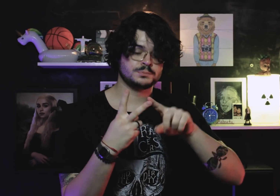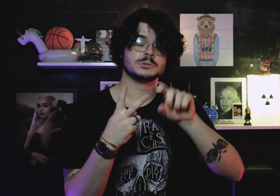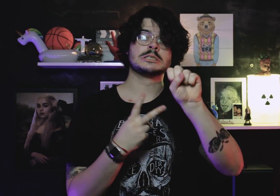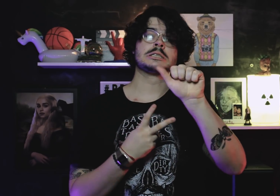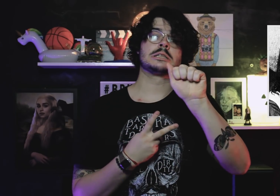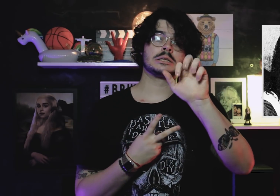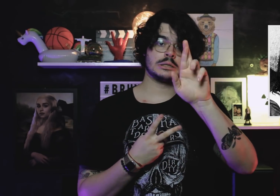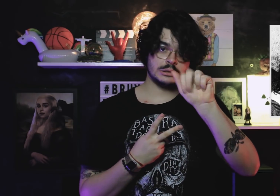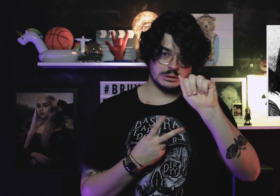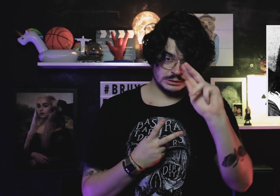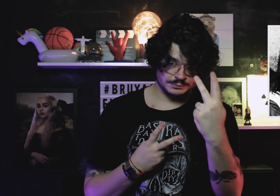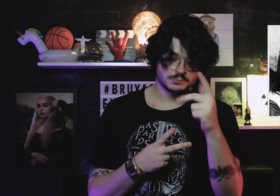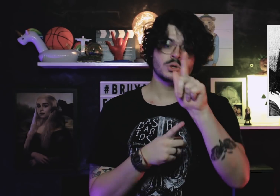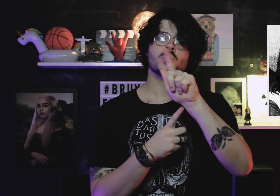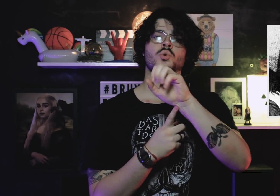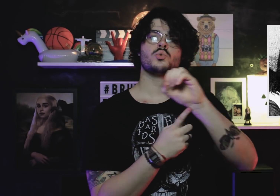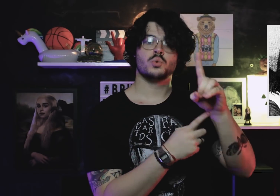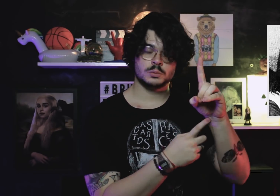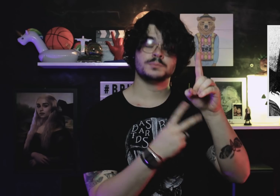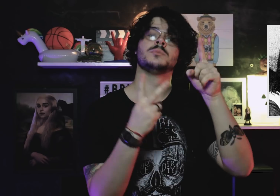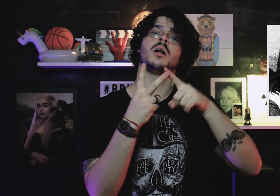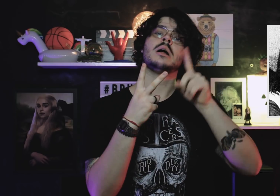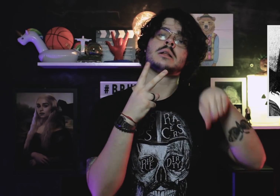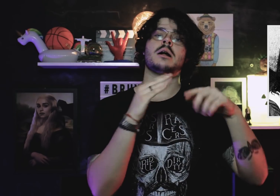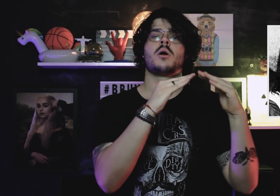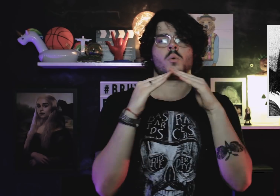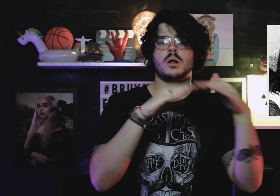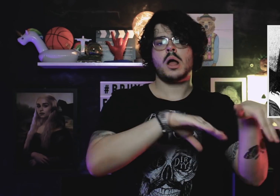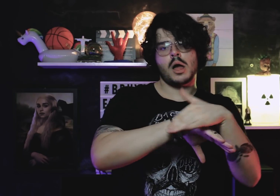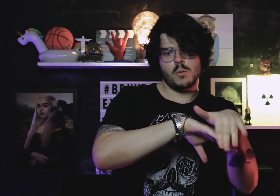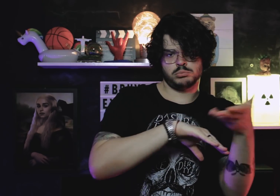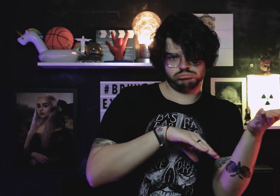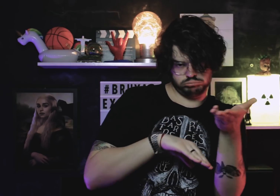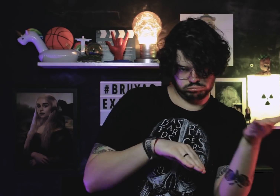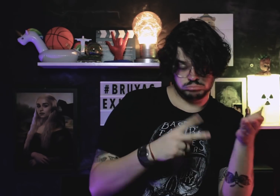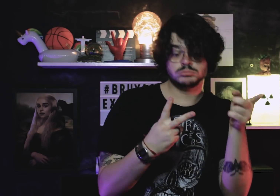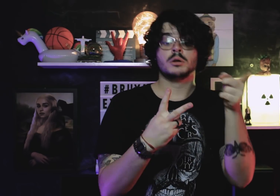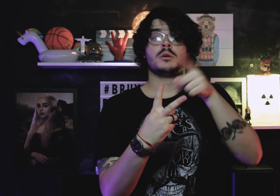Sarah Good, a homeless person,